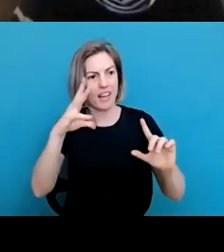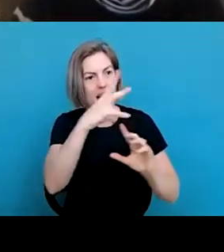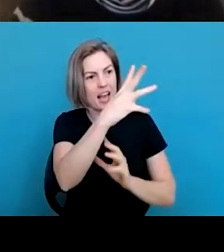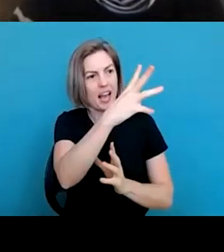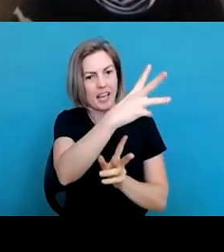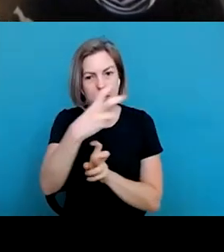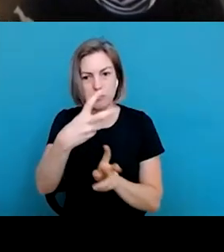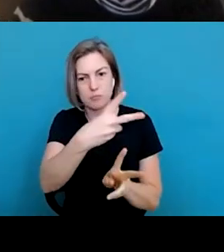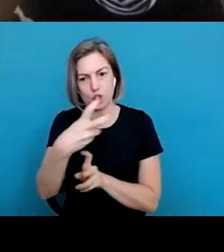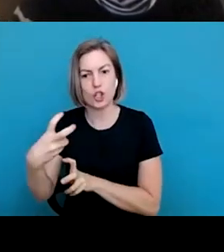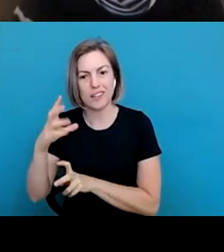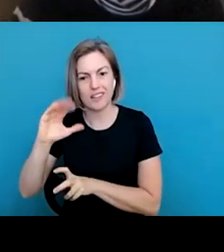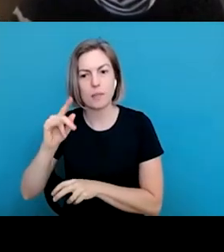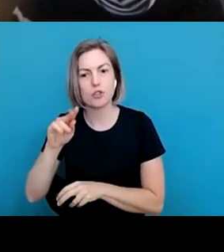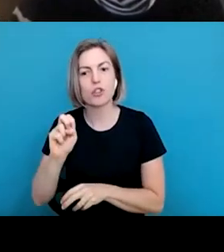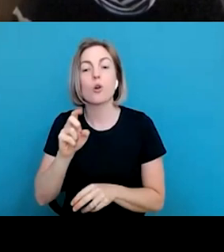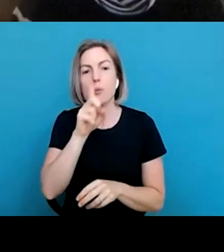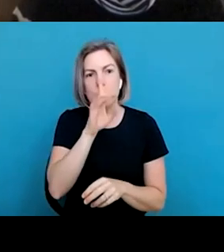for so many other areas but equally the quality